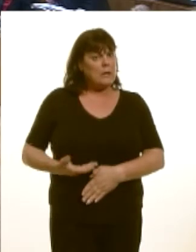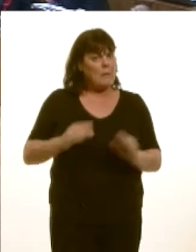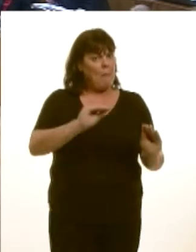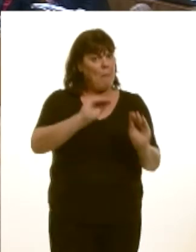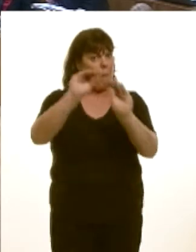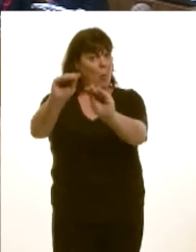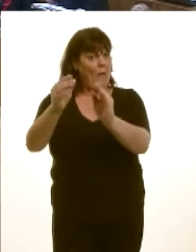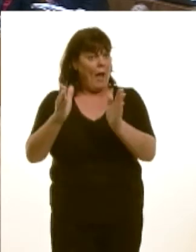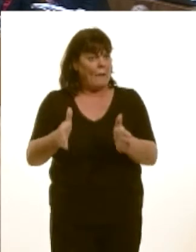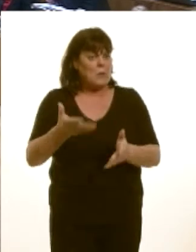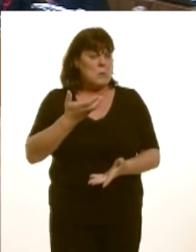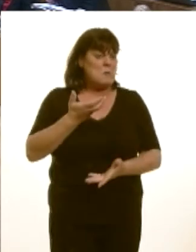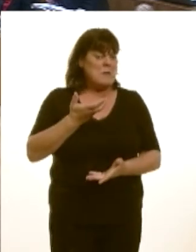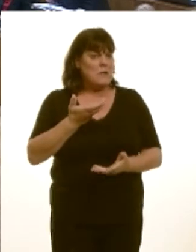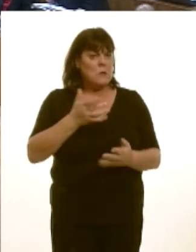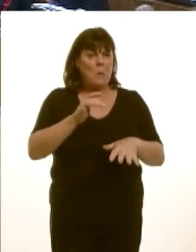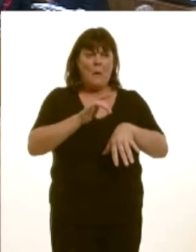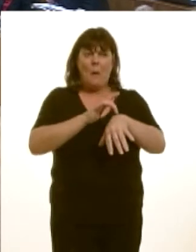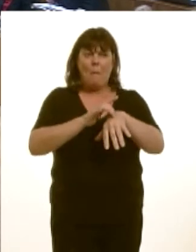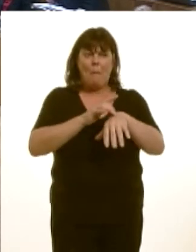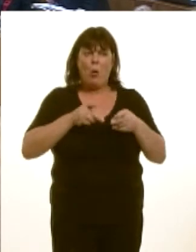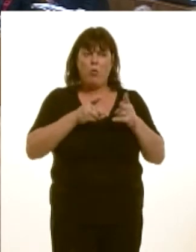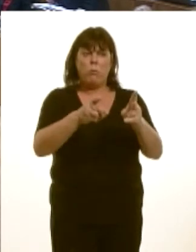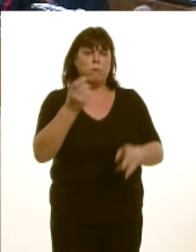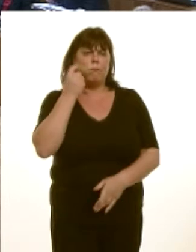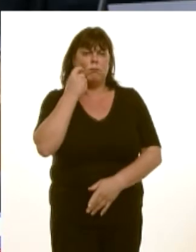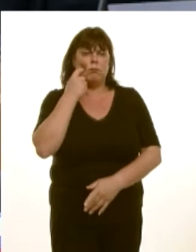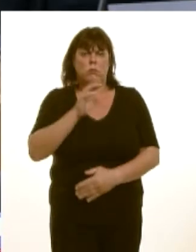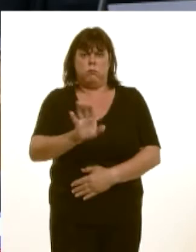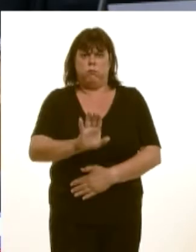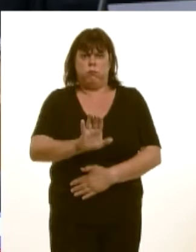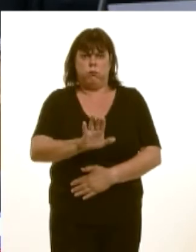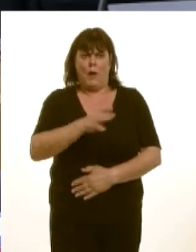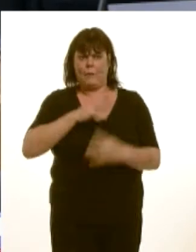Therefore, the blue route is a not a pain-free option, if I can put it that way. It never was.